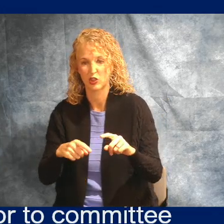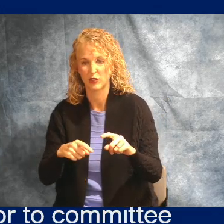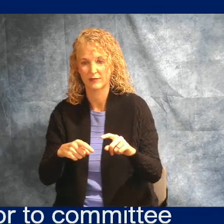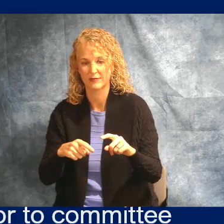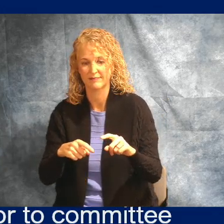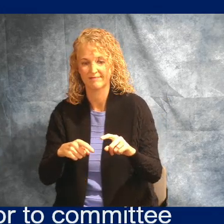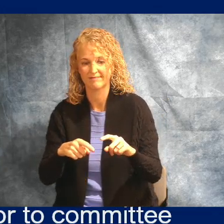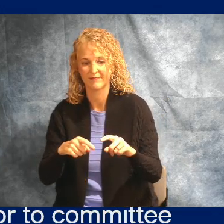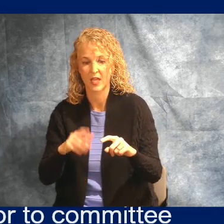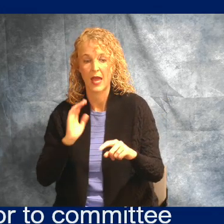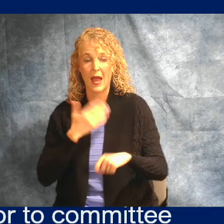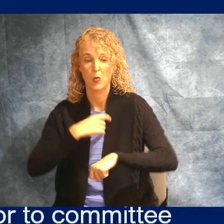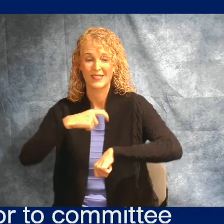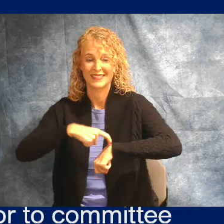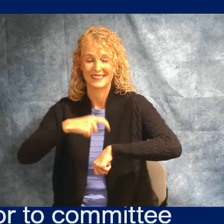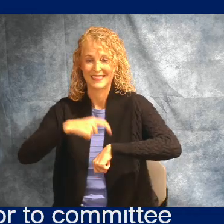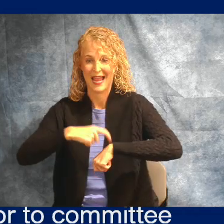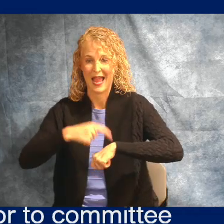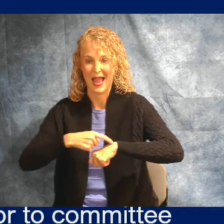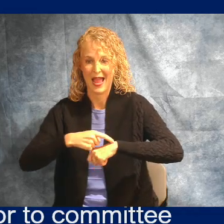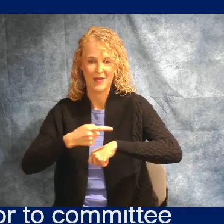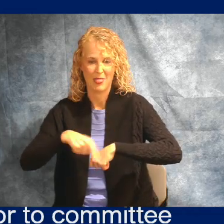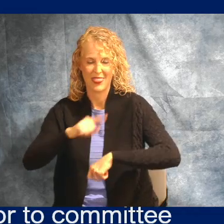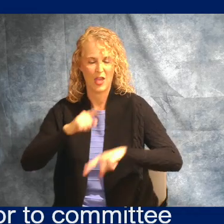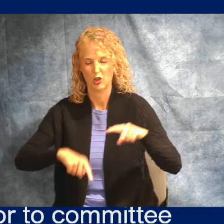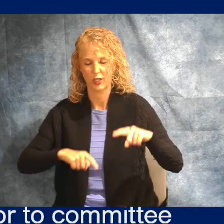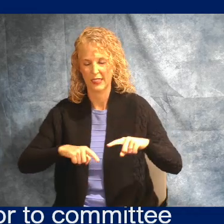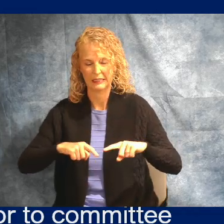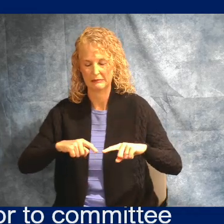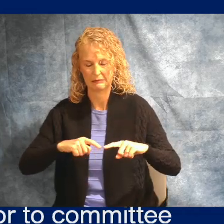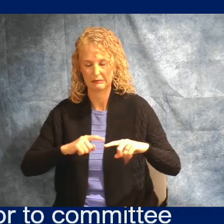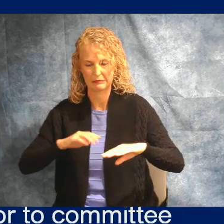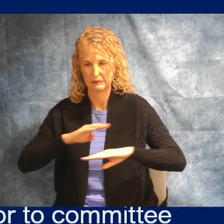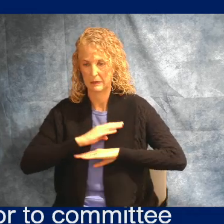The remaining 21 applicants advanced to full committee review.